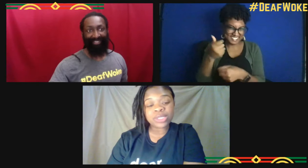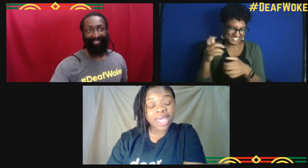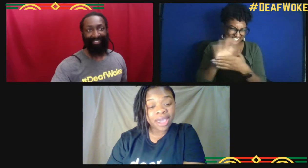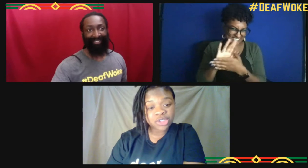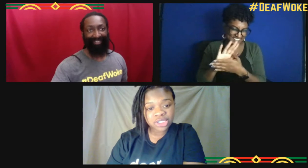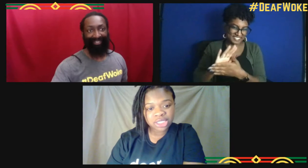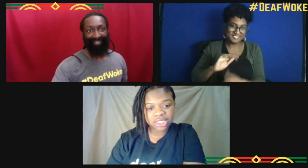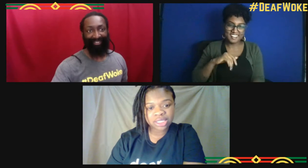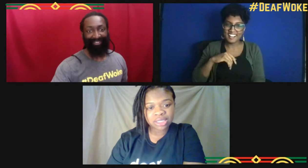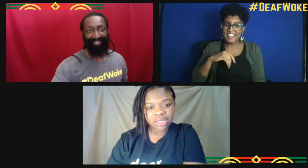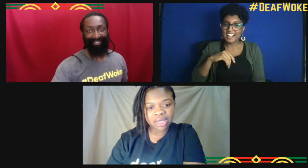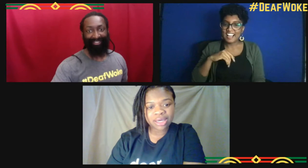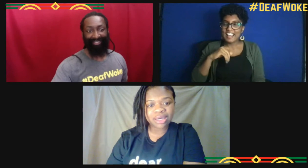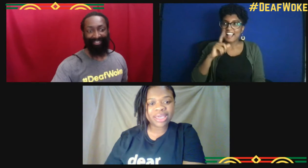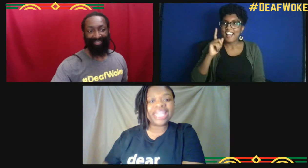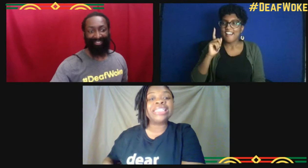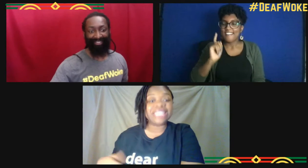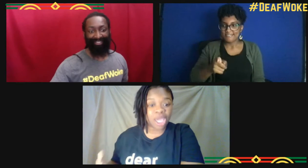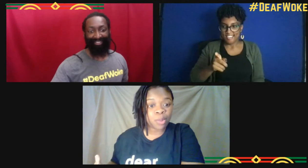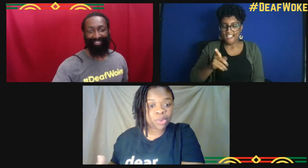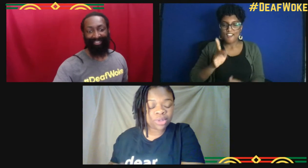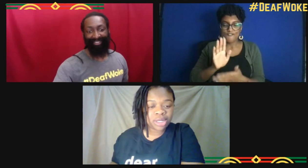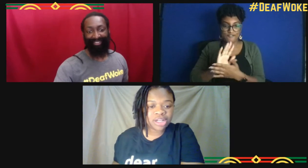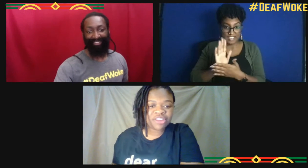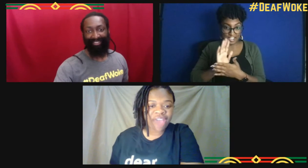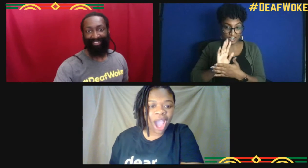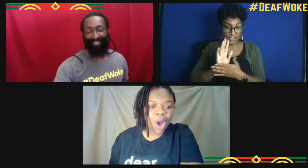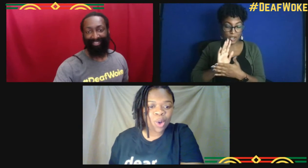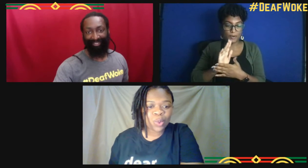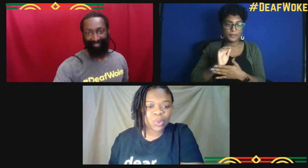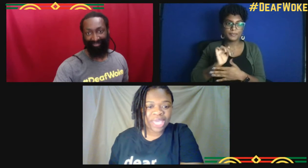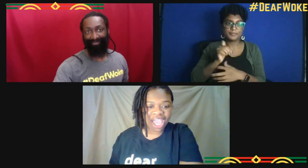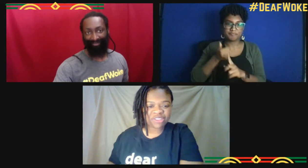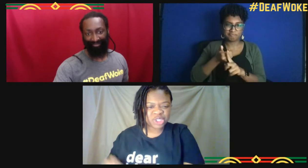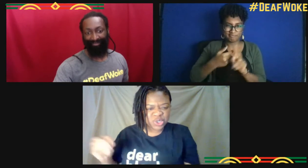That was actually an example of how we have